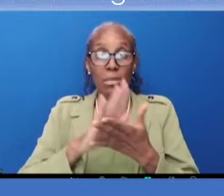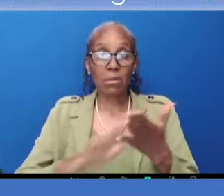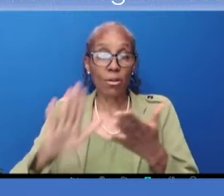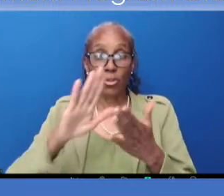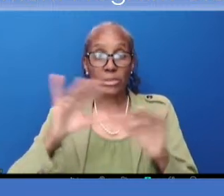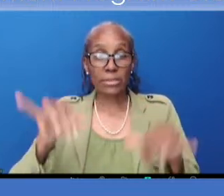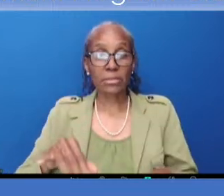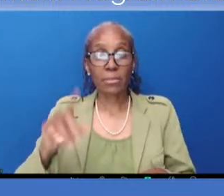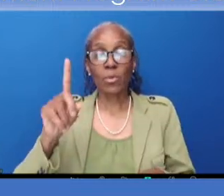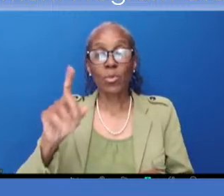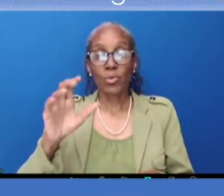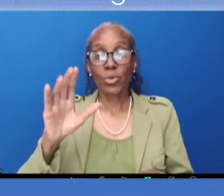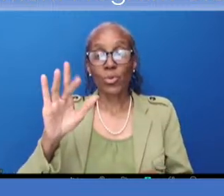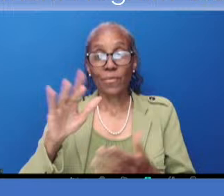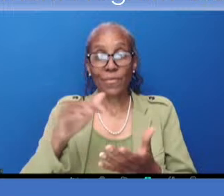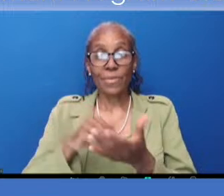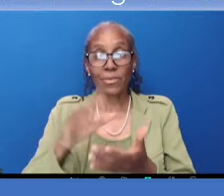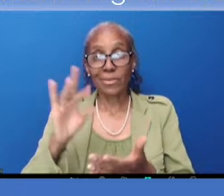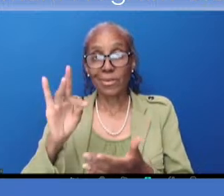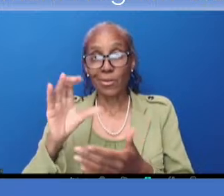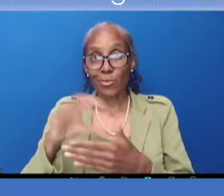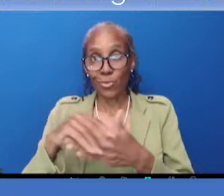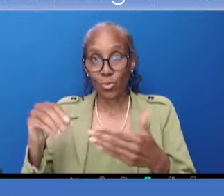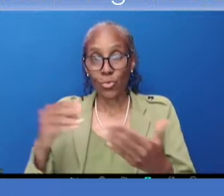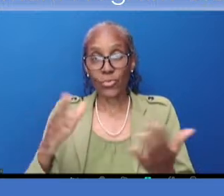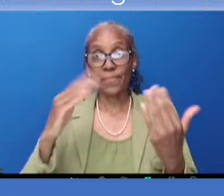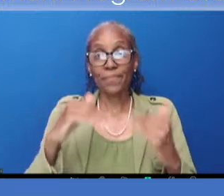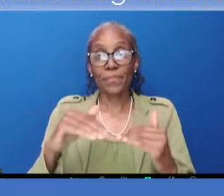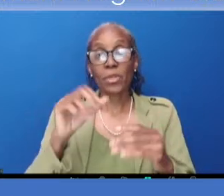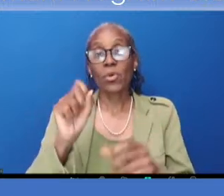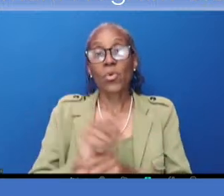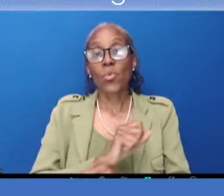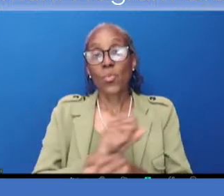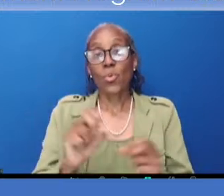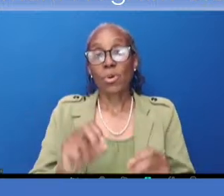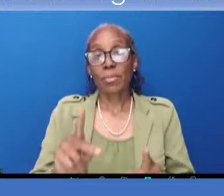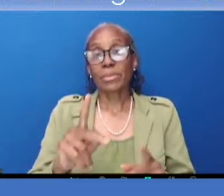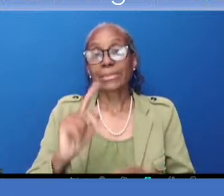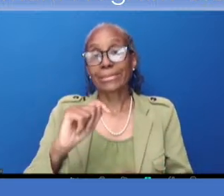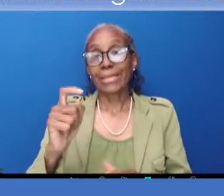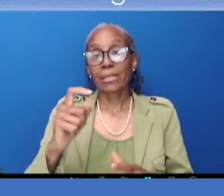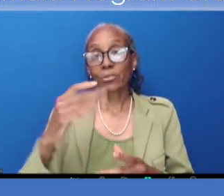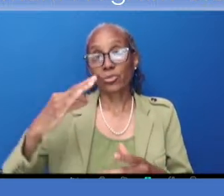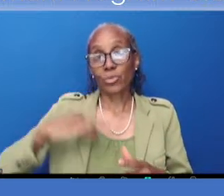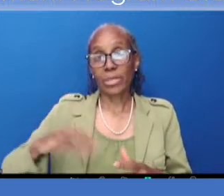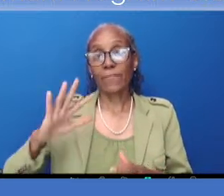TRAINING OFFERED THROUGH THE